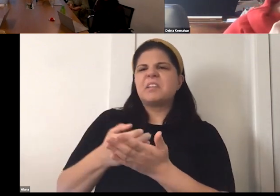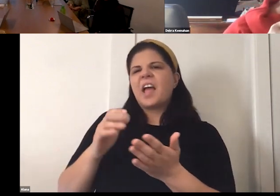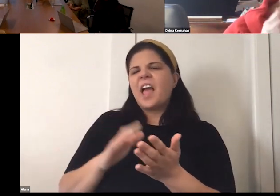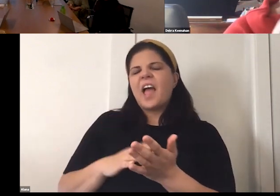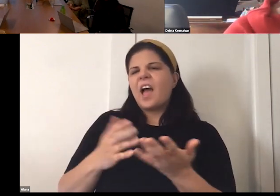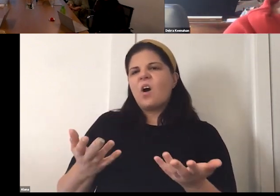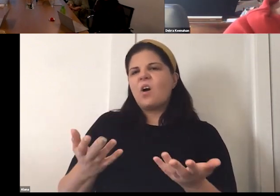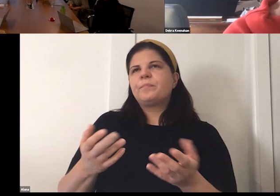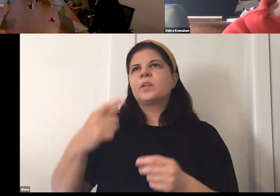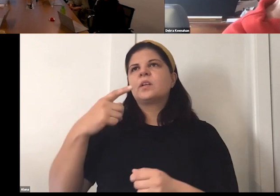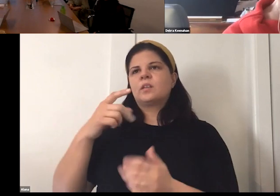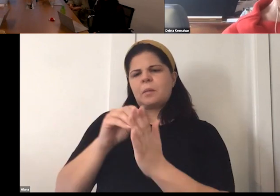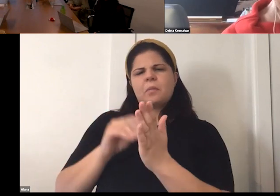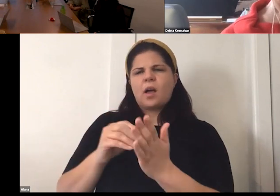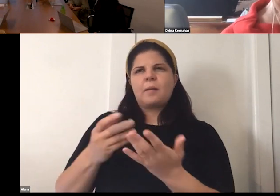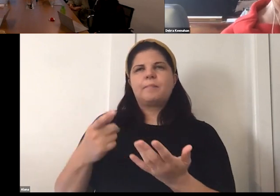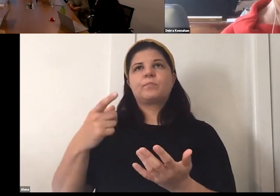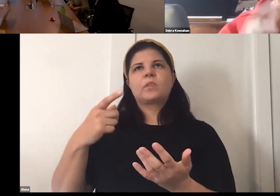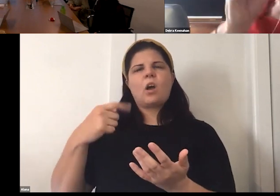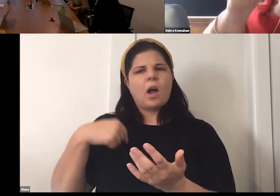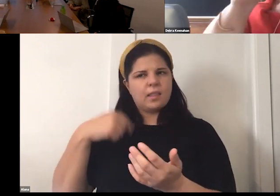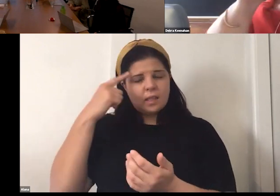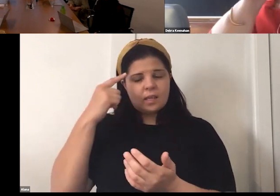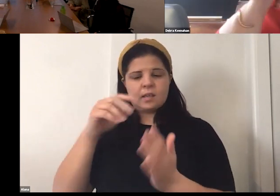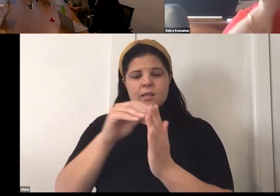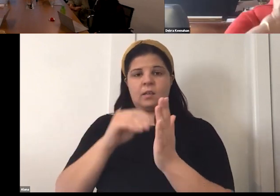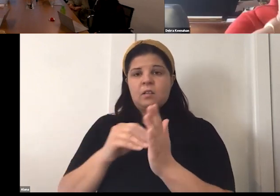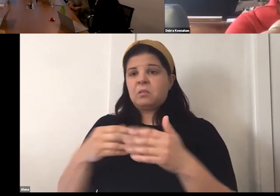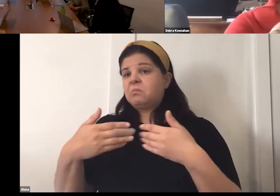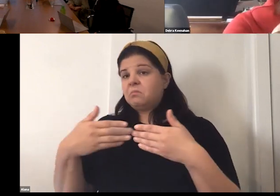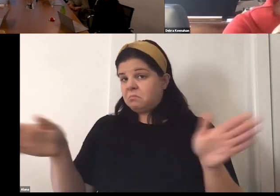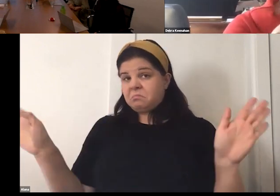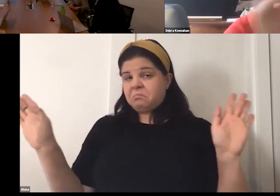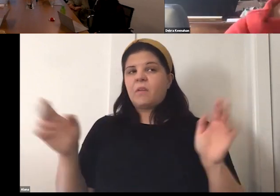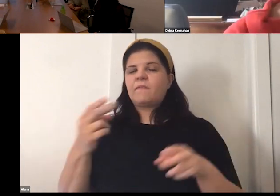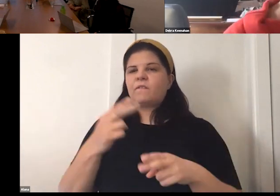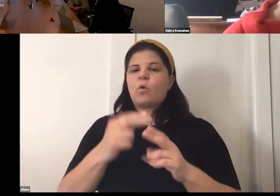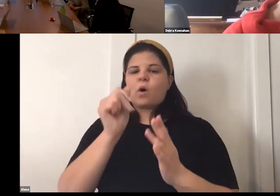Whilst I understand that applications are open to arts professionals, the project must